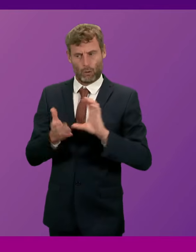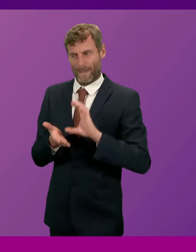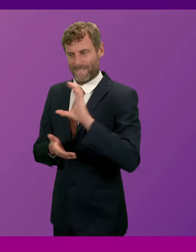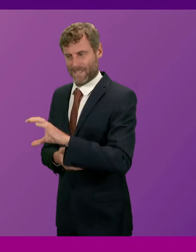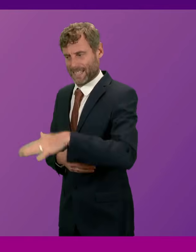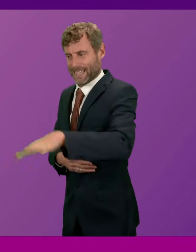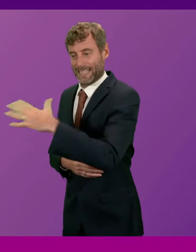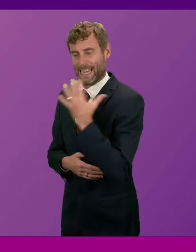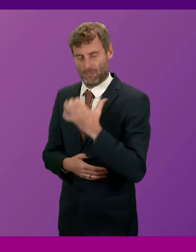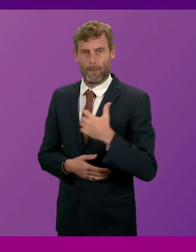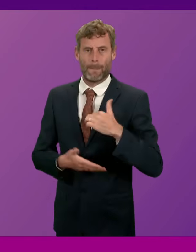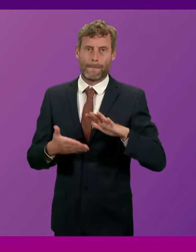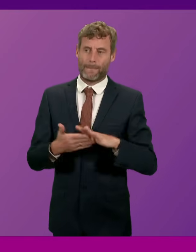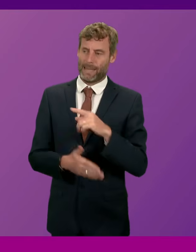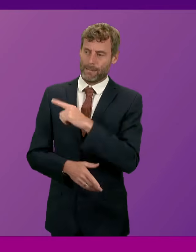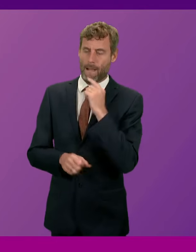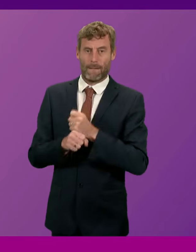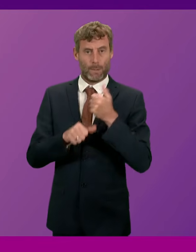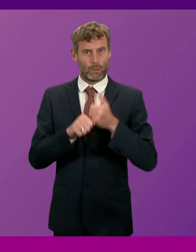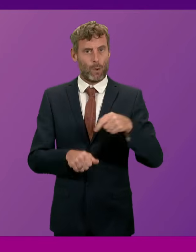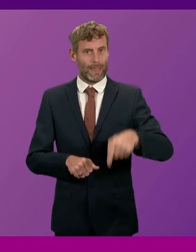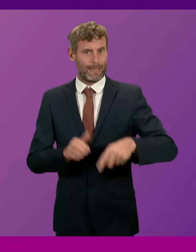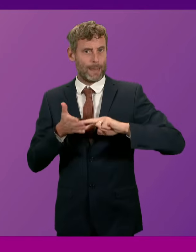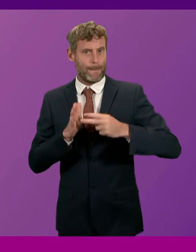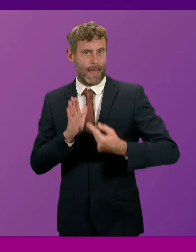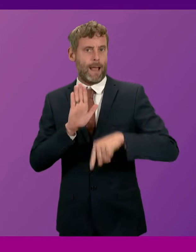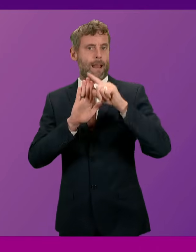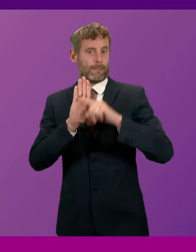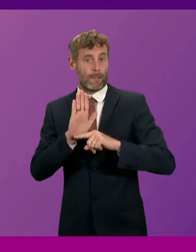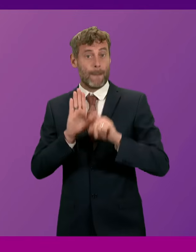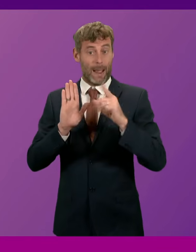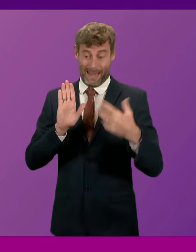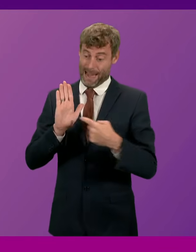for his Government’s support, but now we must act to deliver on it. The very least that the Scottish